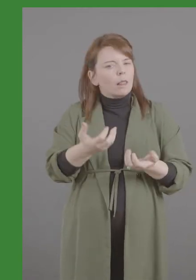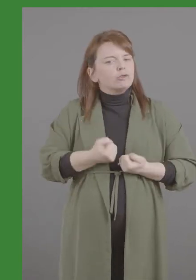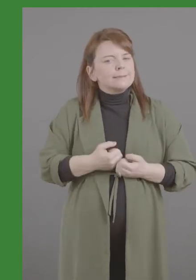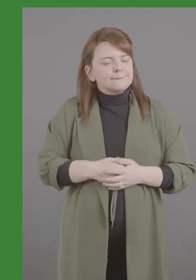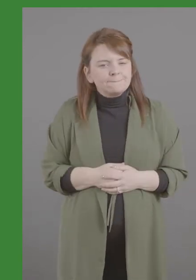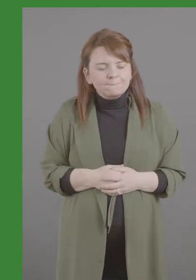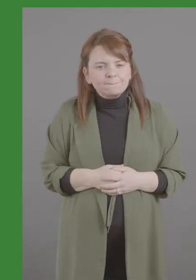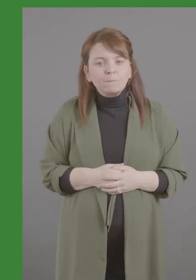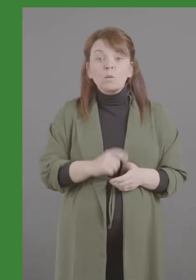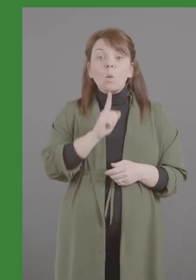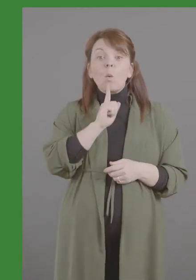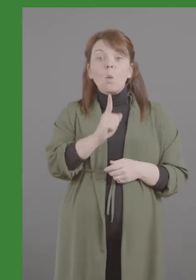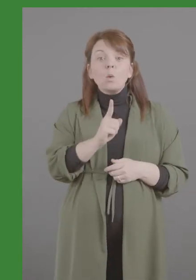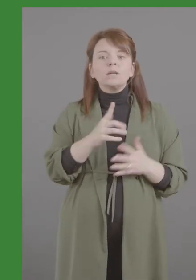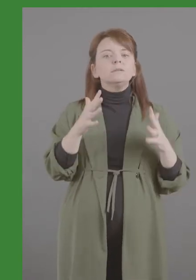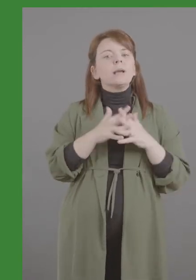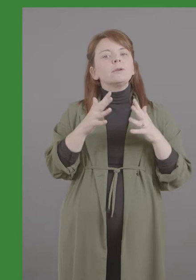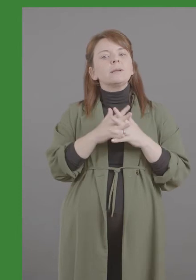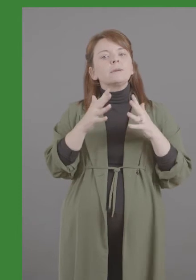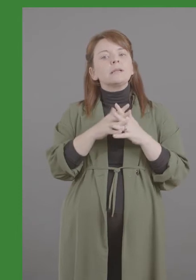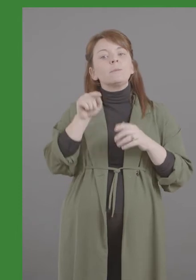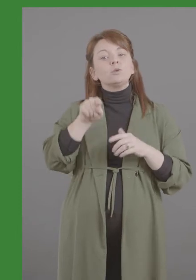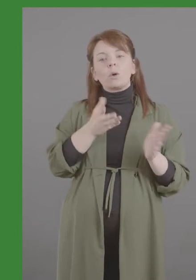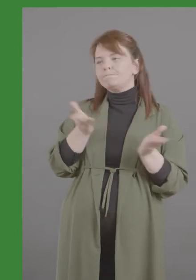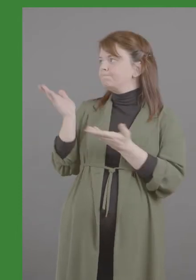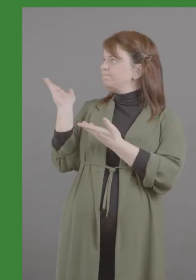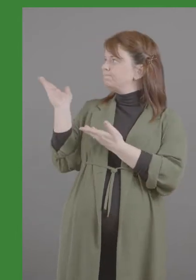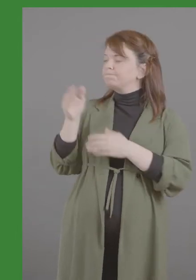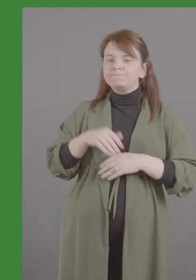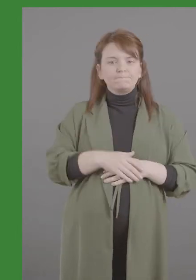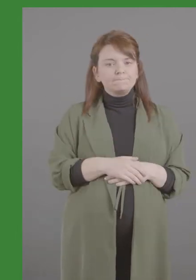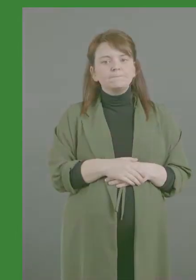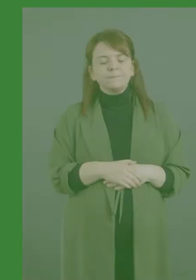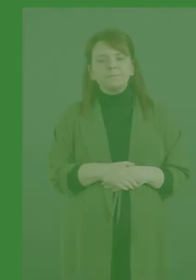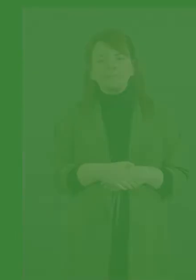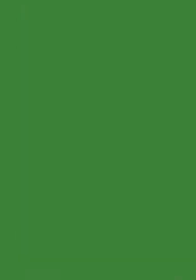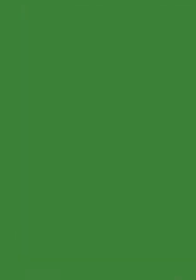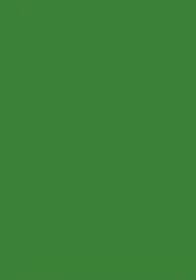www.gov.uk/order-coronavirus-rapid-lateral-flow-tests